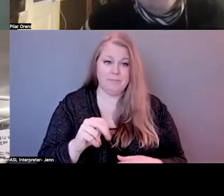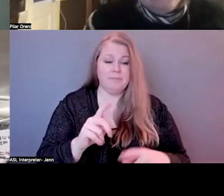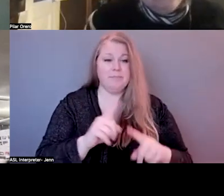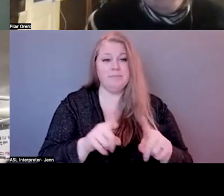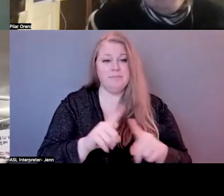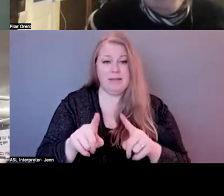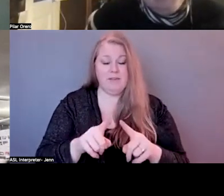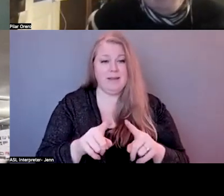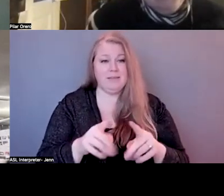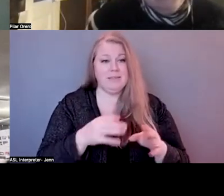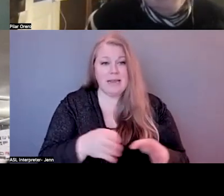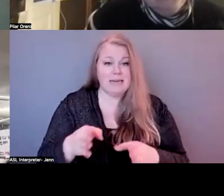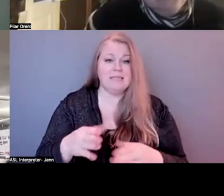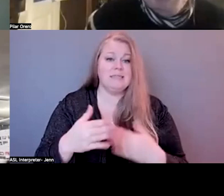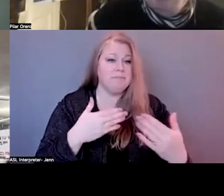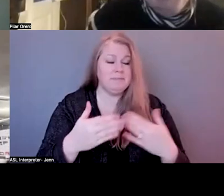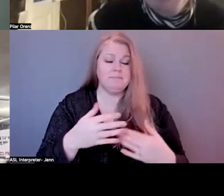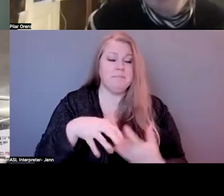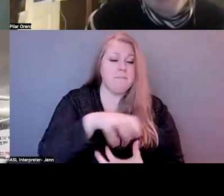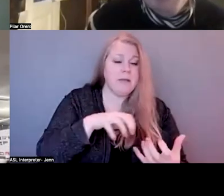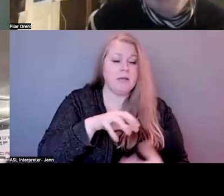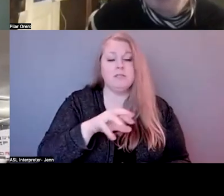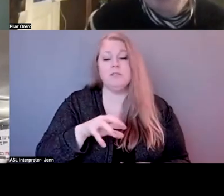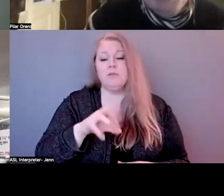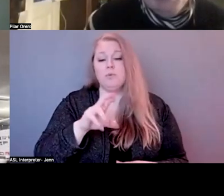even for mixed reality AR/VR that researcher have done.